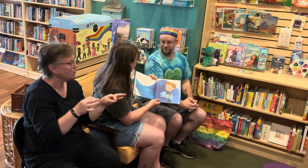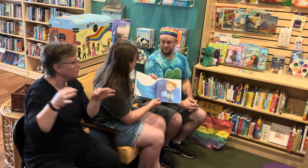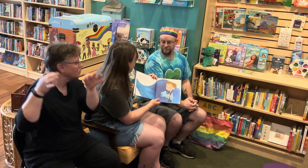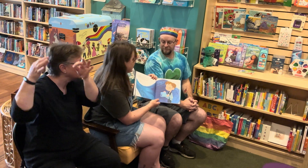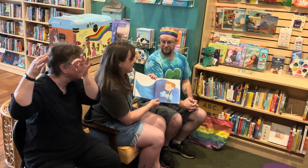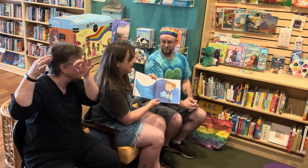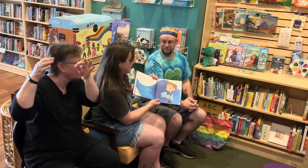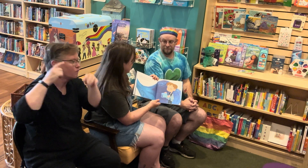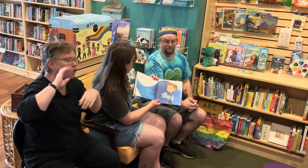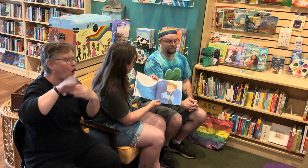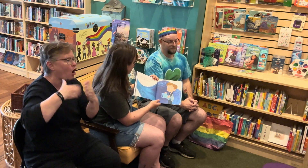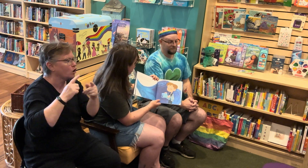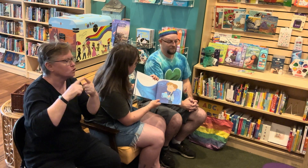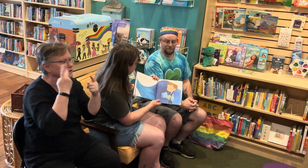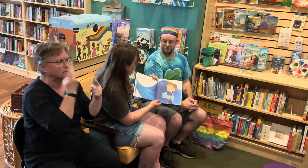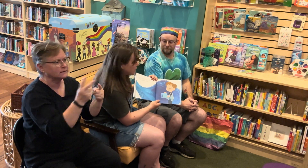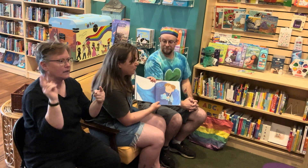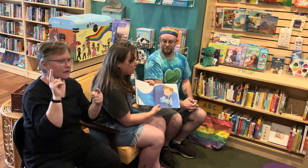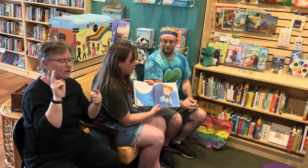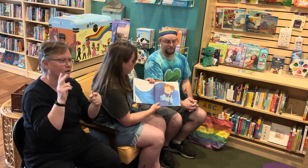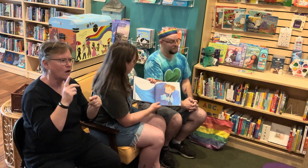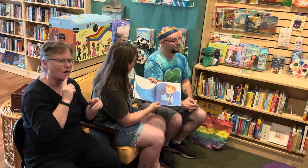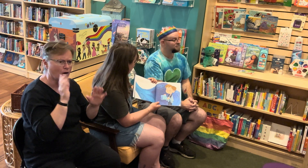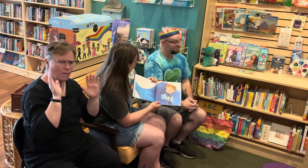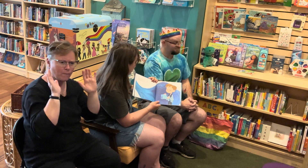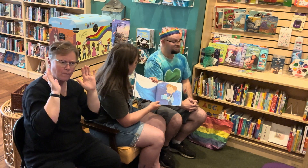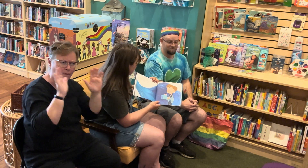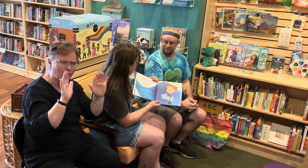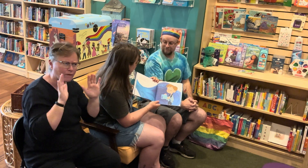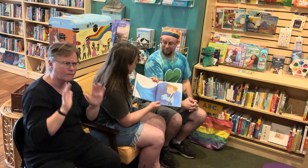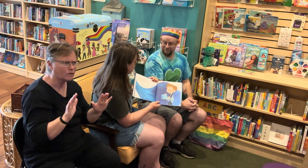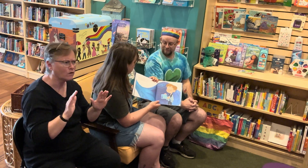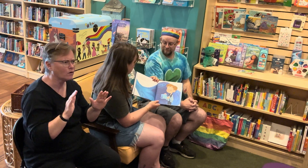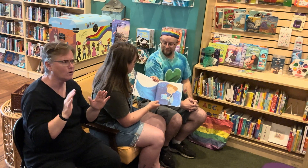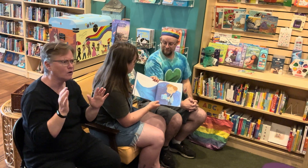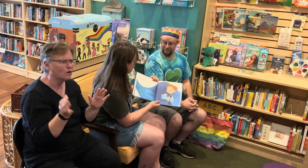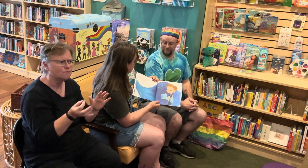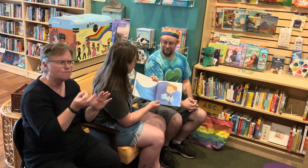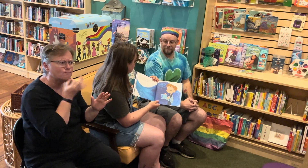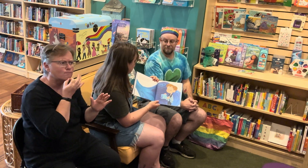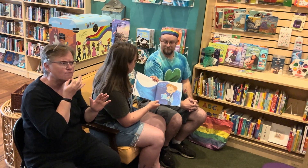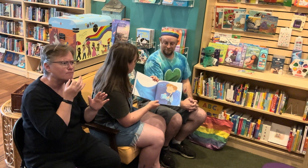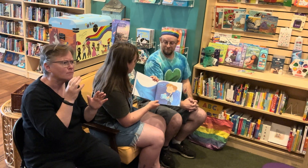all to see. "It's wonderful! What a masterpiece!" Miss Anderson